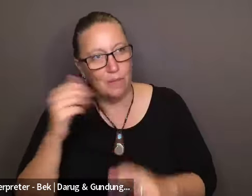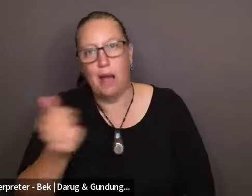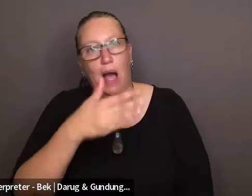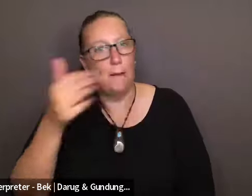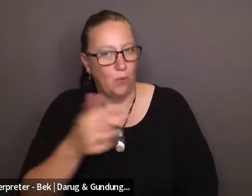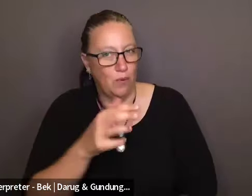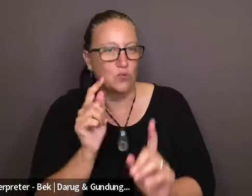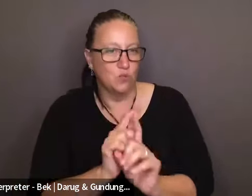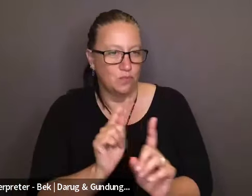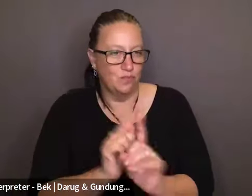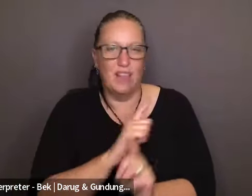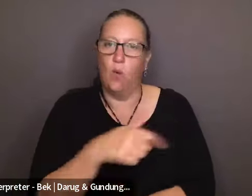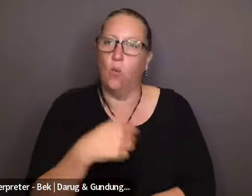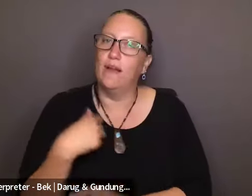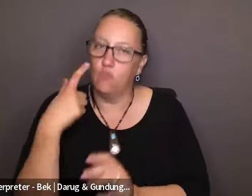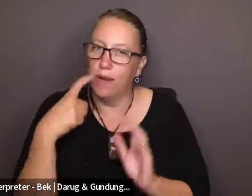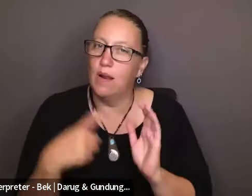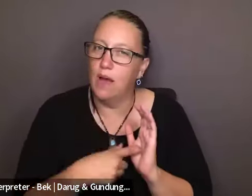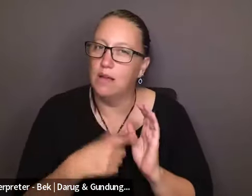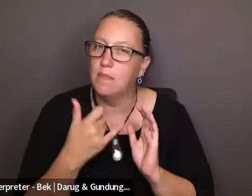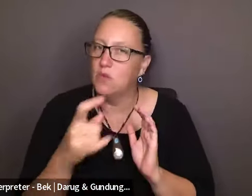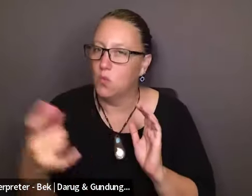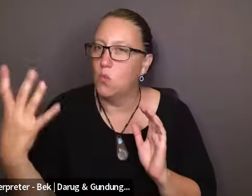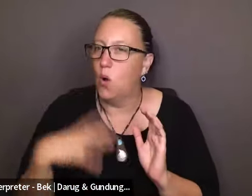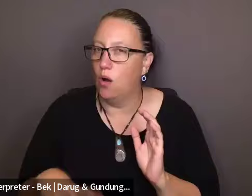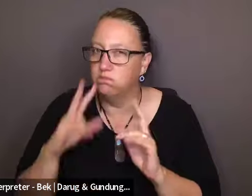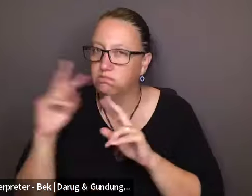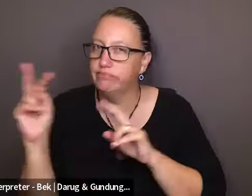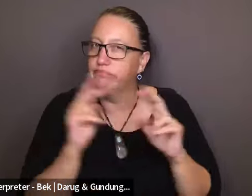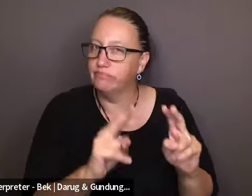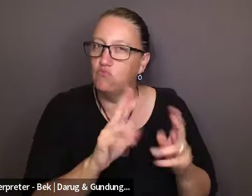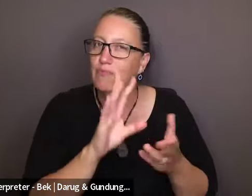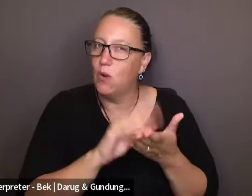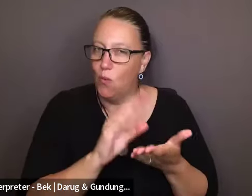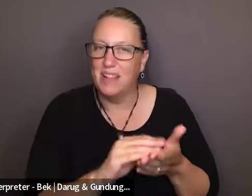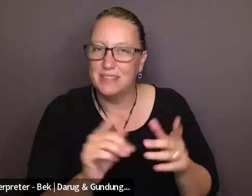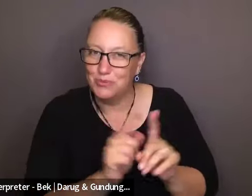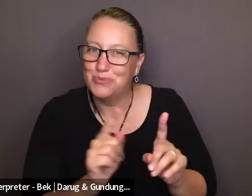through them with your teams as you're putting your applications together